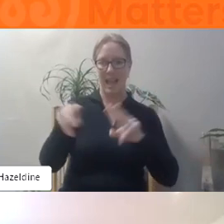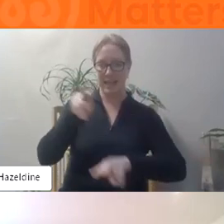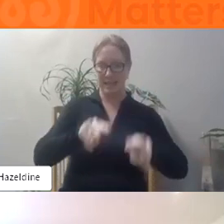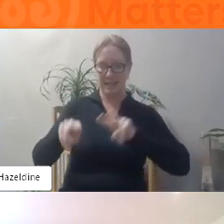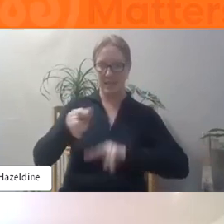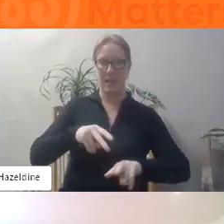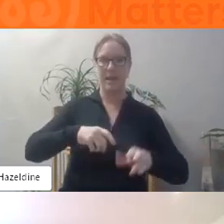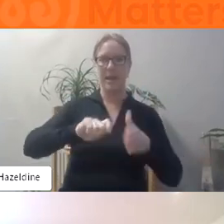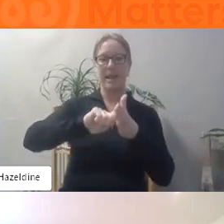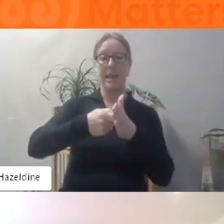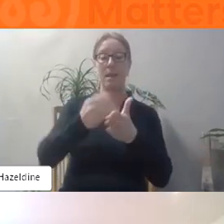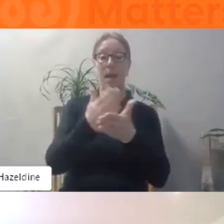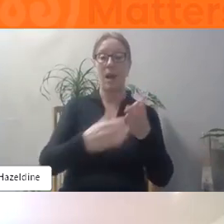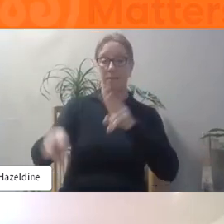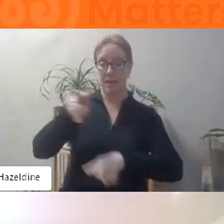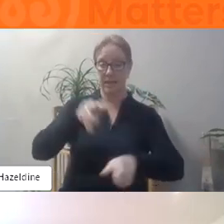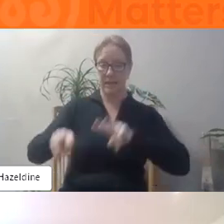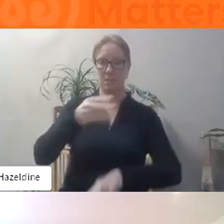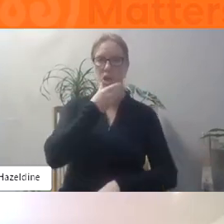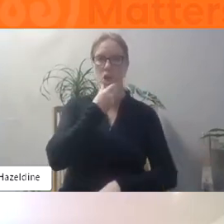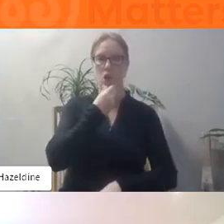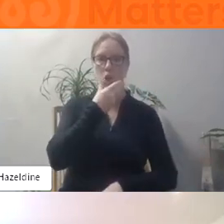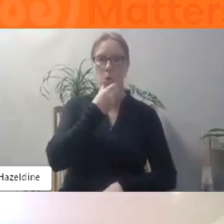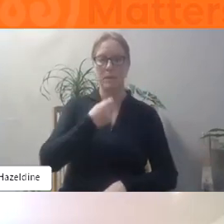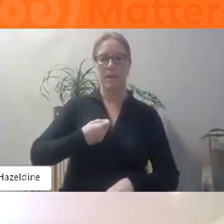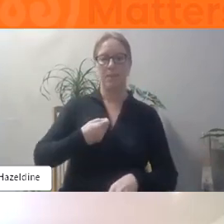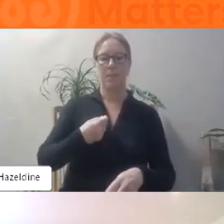of the assessment was using and adjusting the tone of your voice.